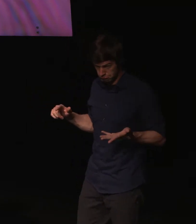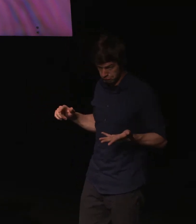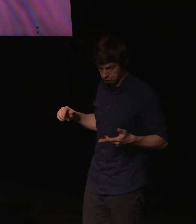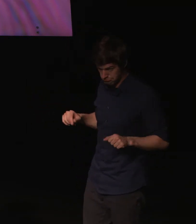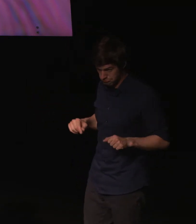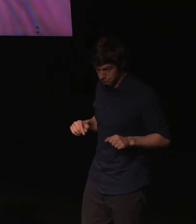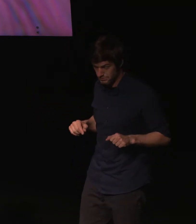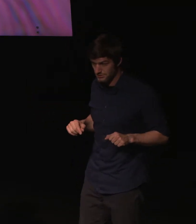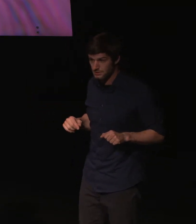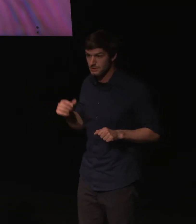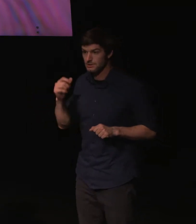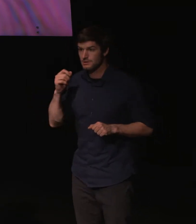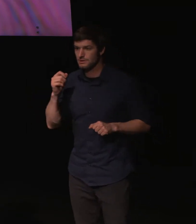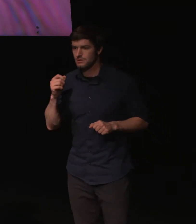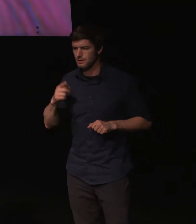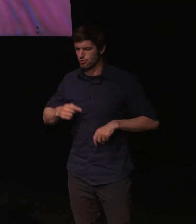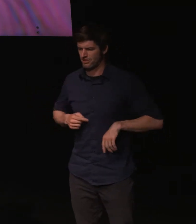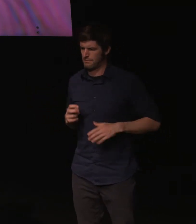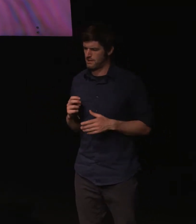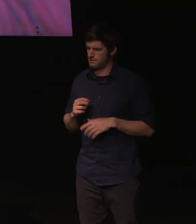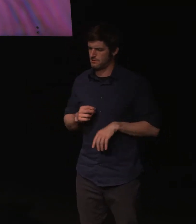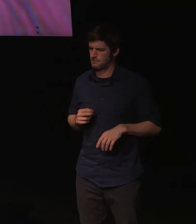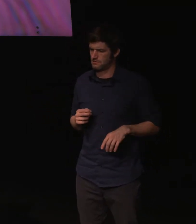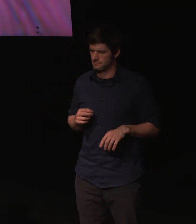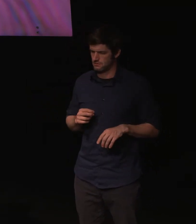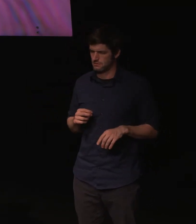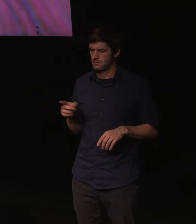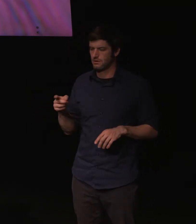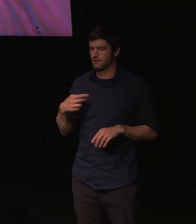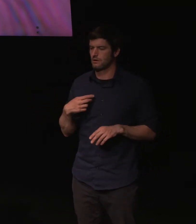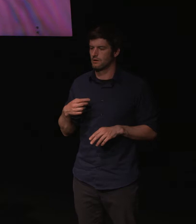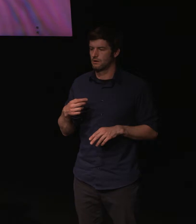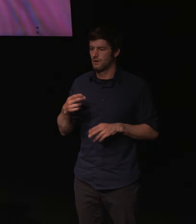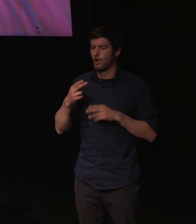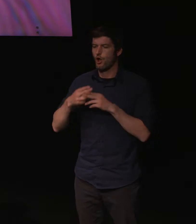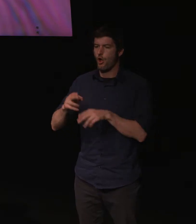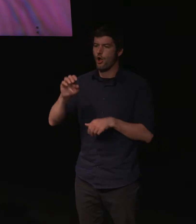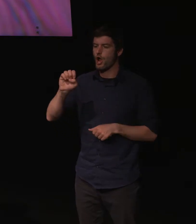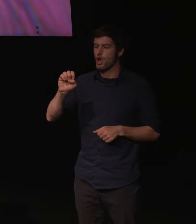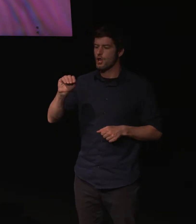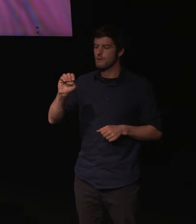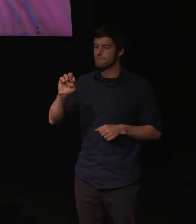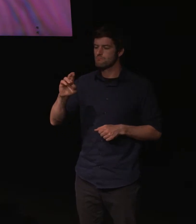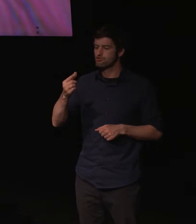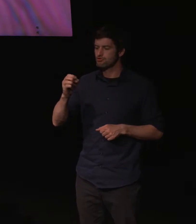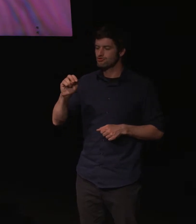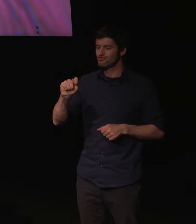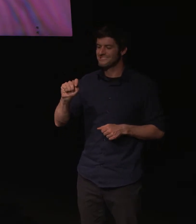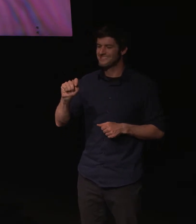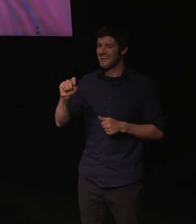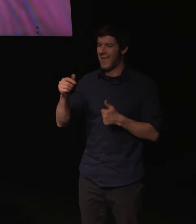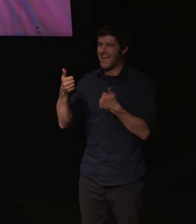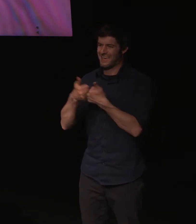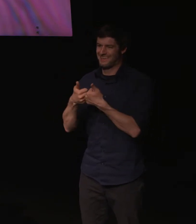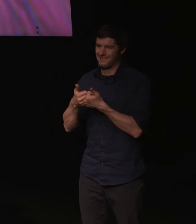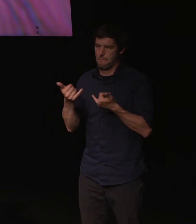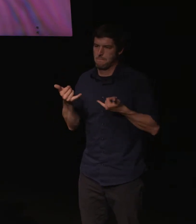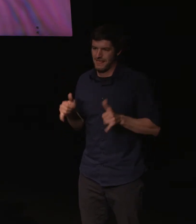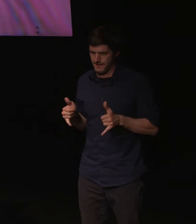That's emergent gameplay. And I know there's a lot of talk about emergent gameplay, but why does emergent gameplay have to exist on a macro level?